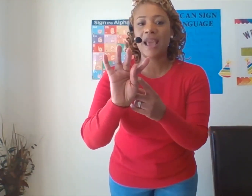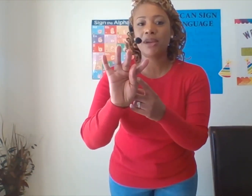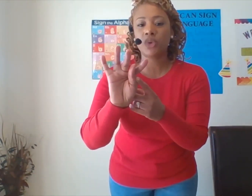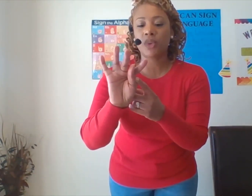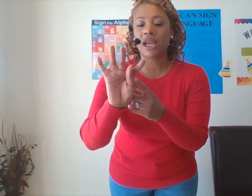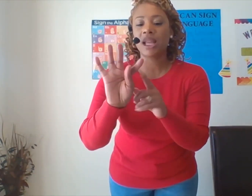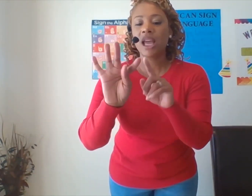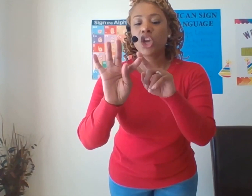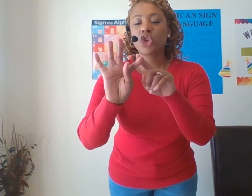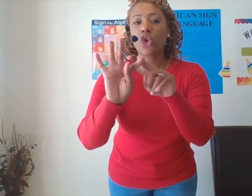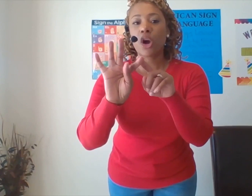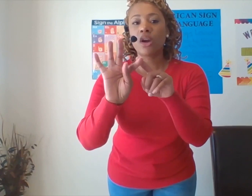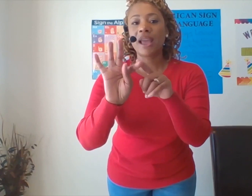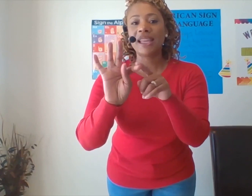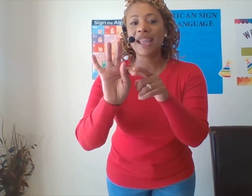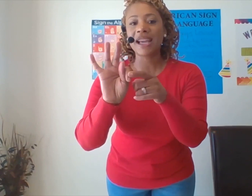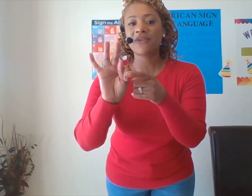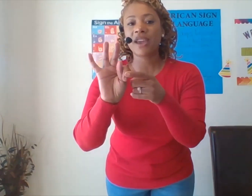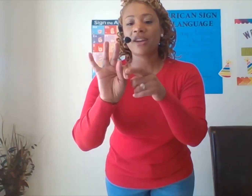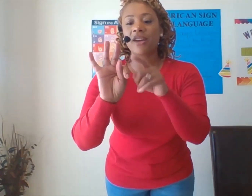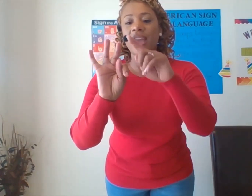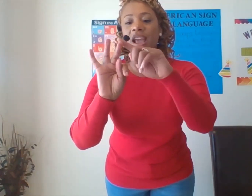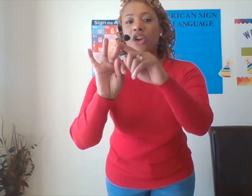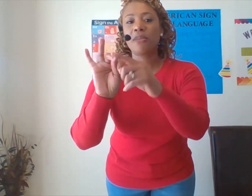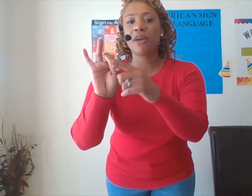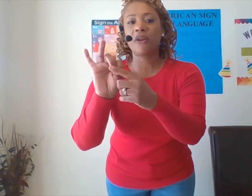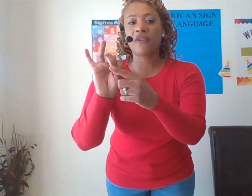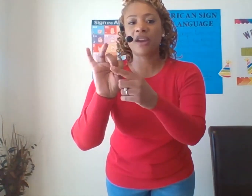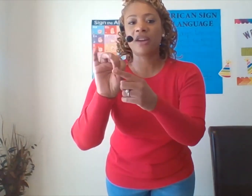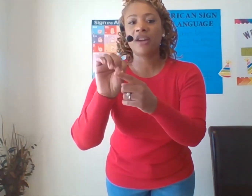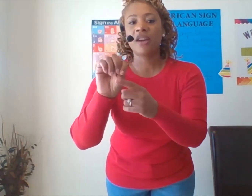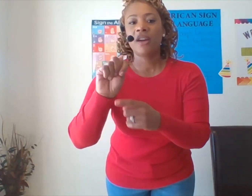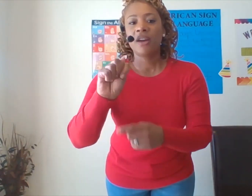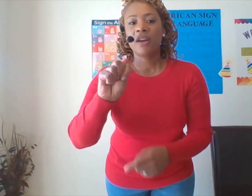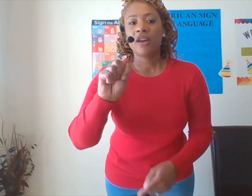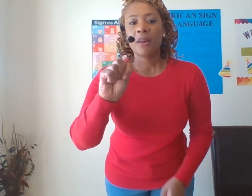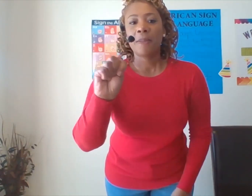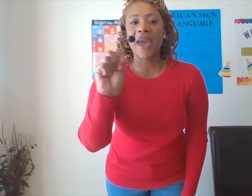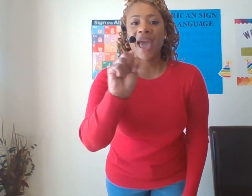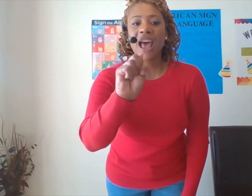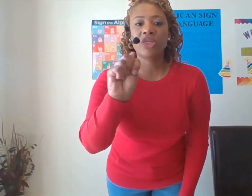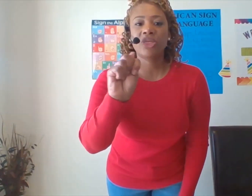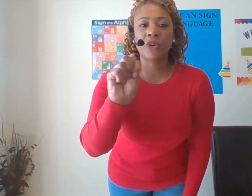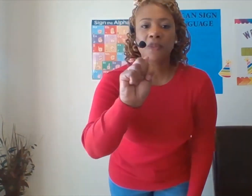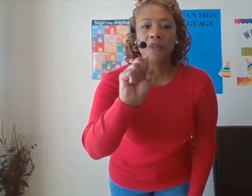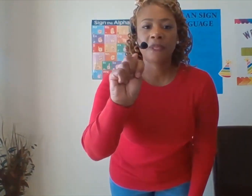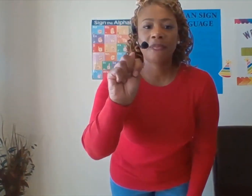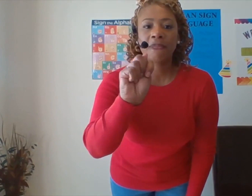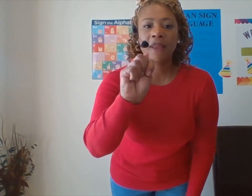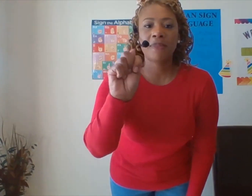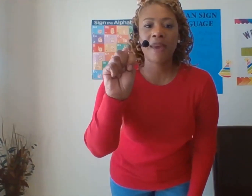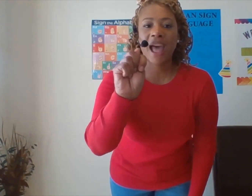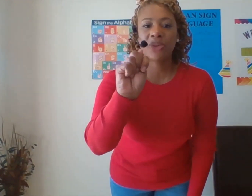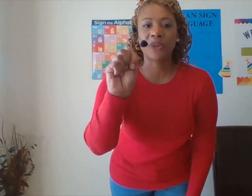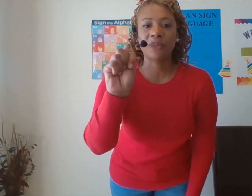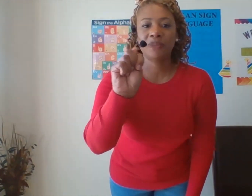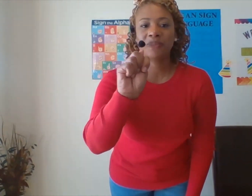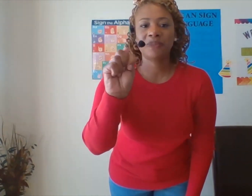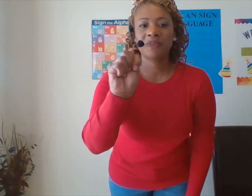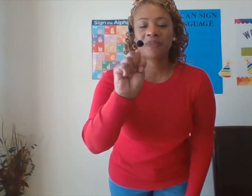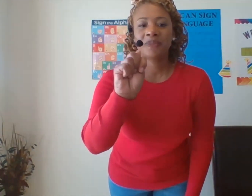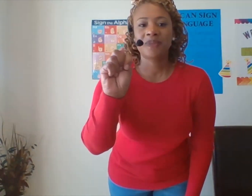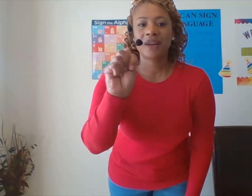between your index finger and your middle finger bathroom bathroom all